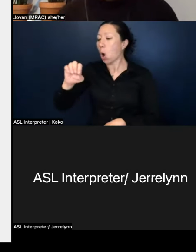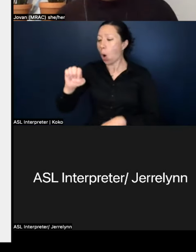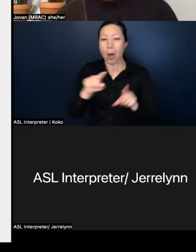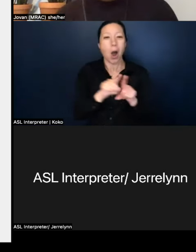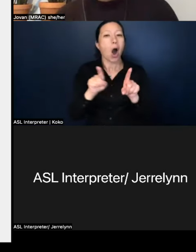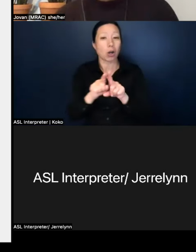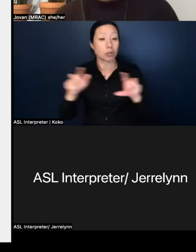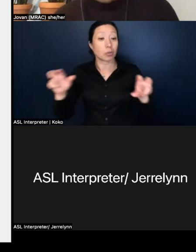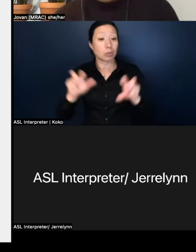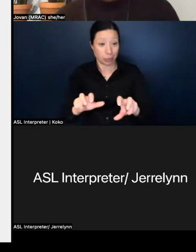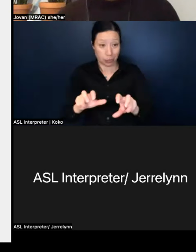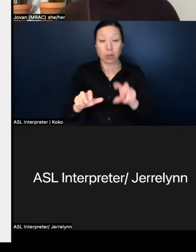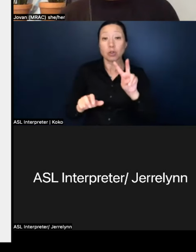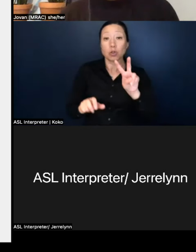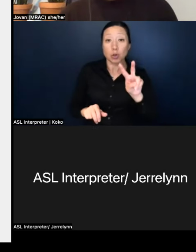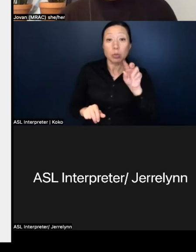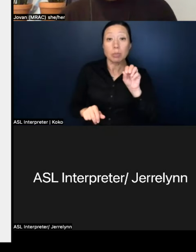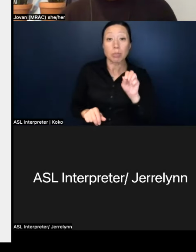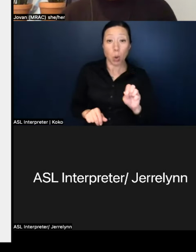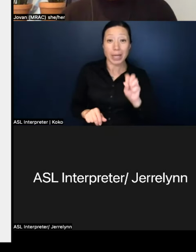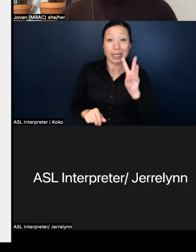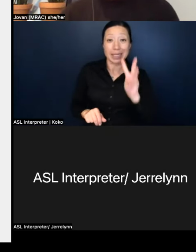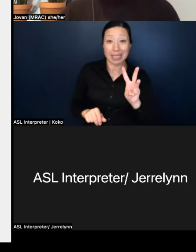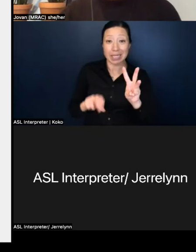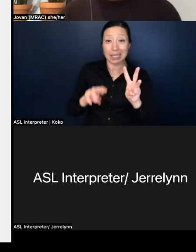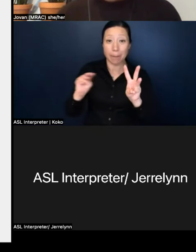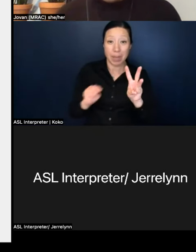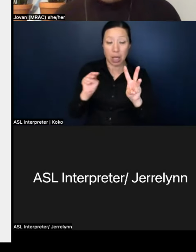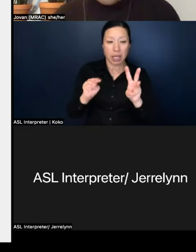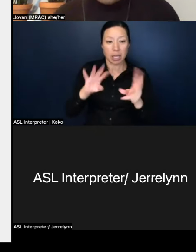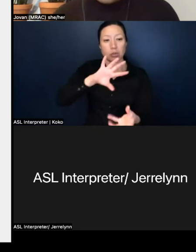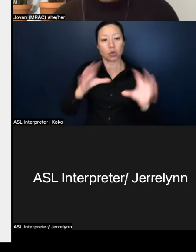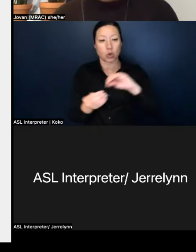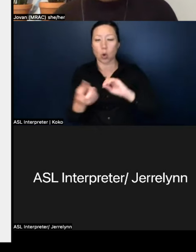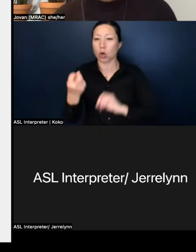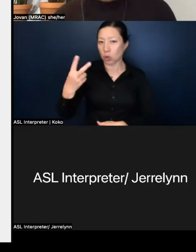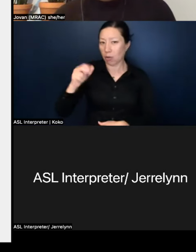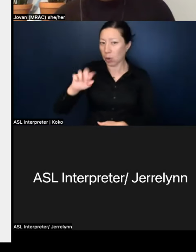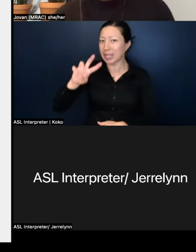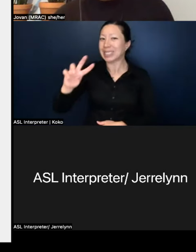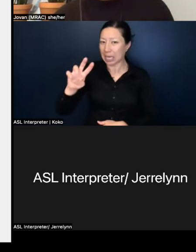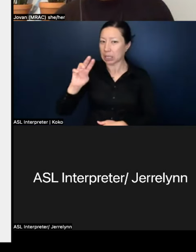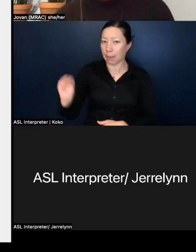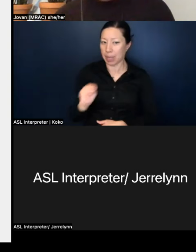to bring the fund to $12.6 million, with a goal of honoring the diversity of expression